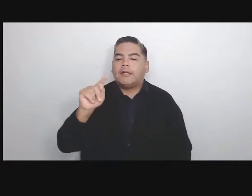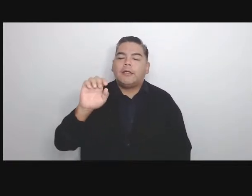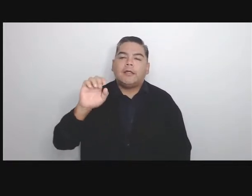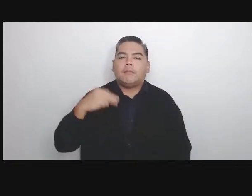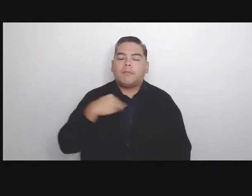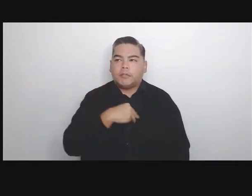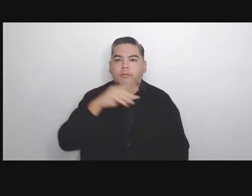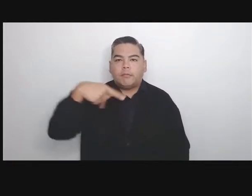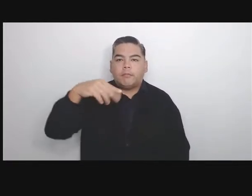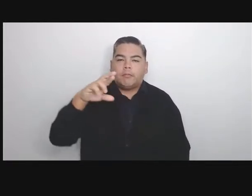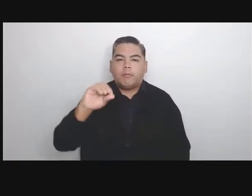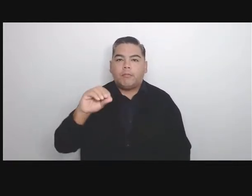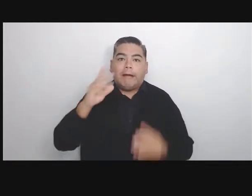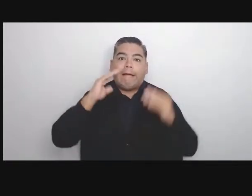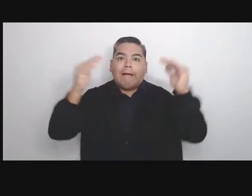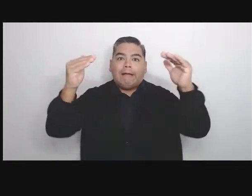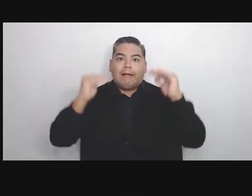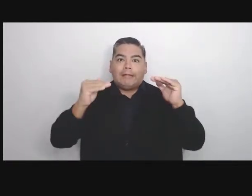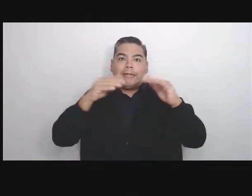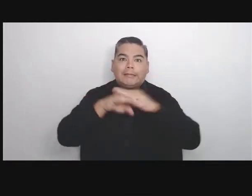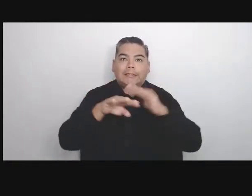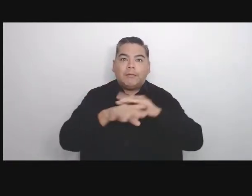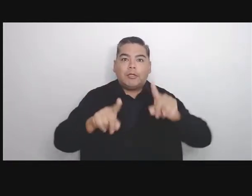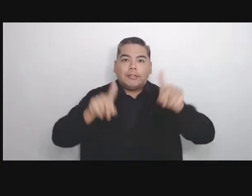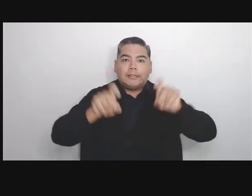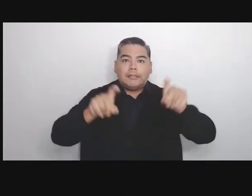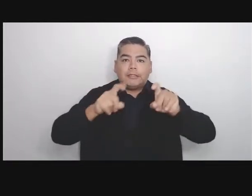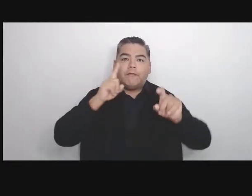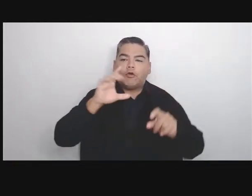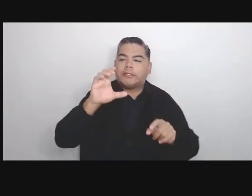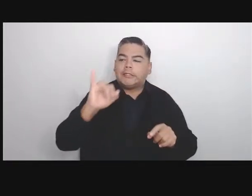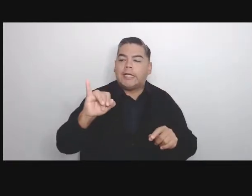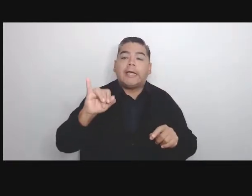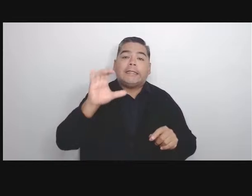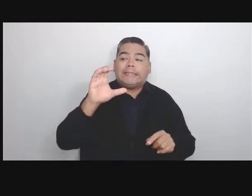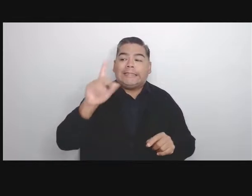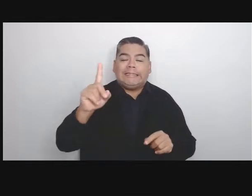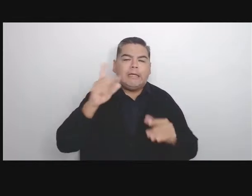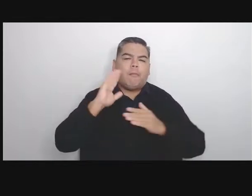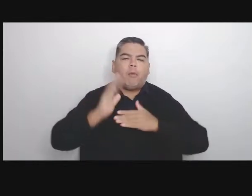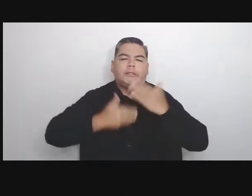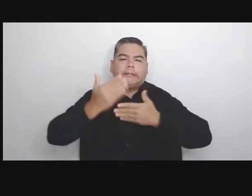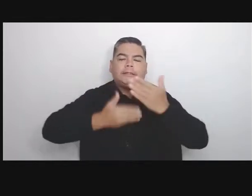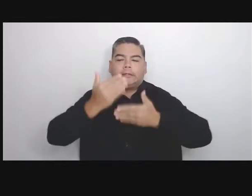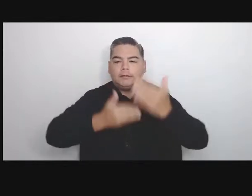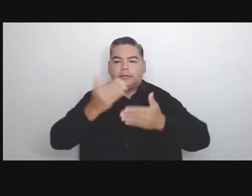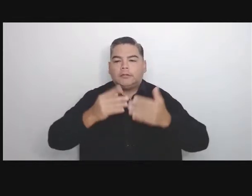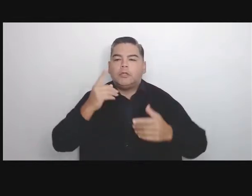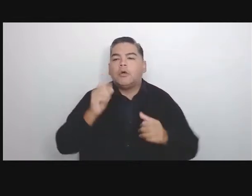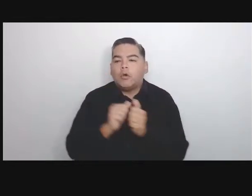years and were not supporting events like this I am working on my membership Plugin and excited to announce our next